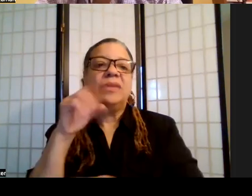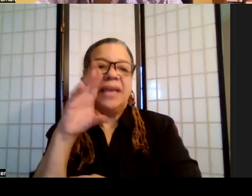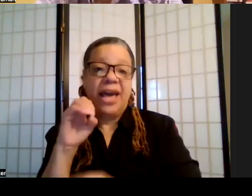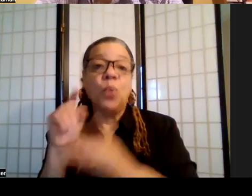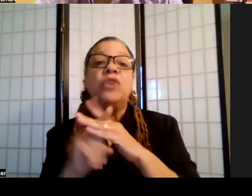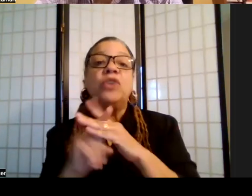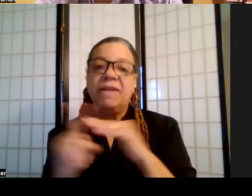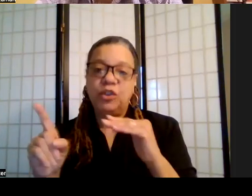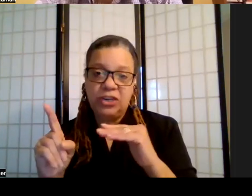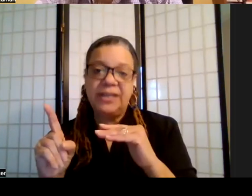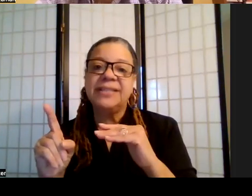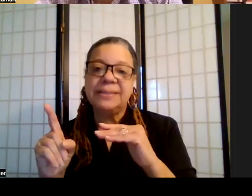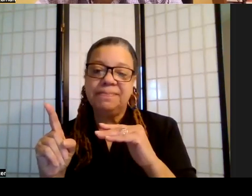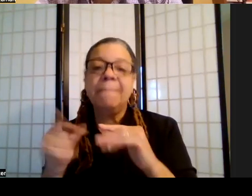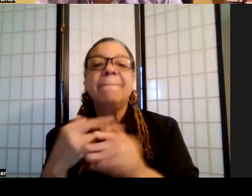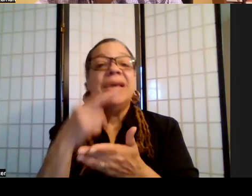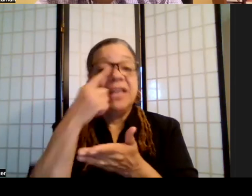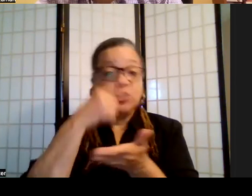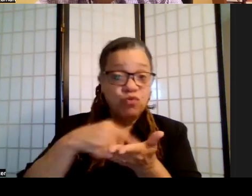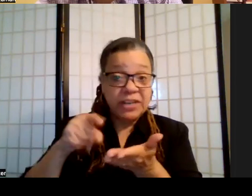of some research, but also lots of interviews and field work.